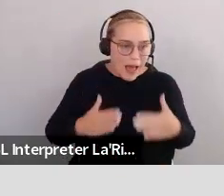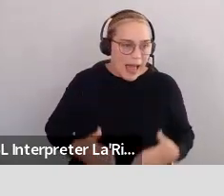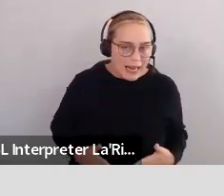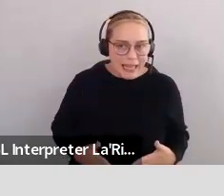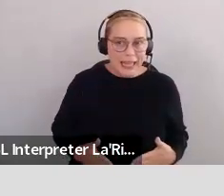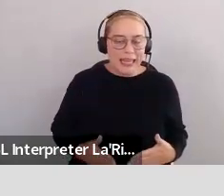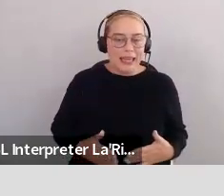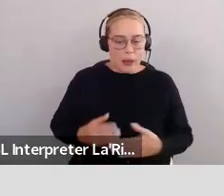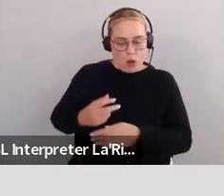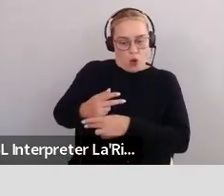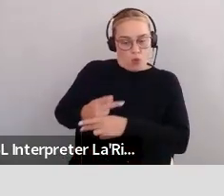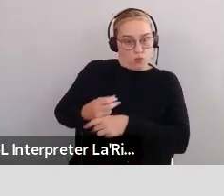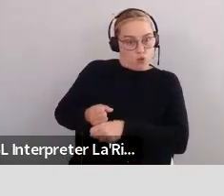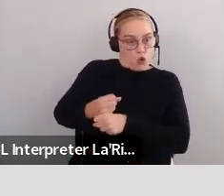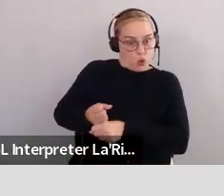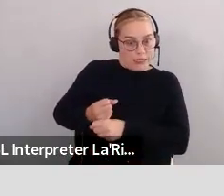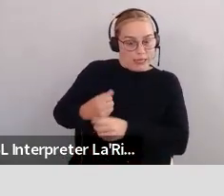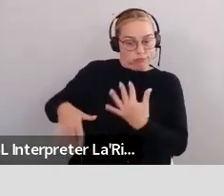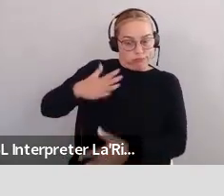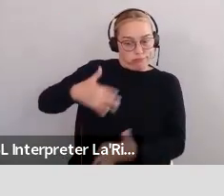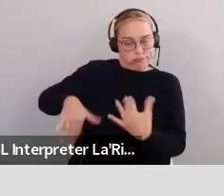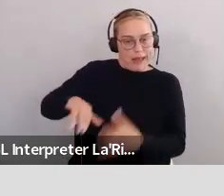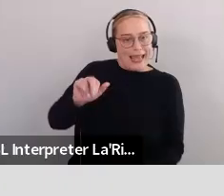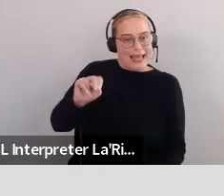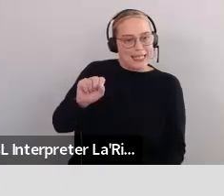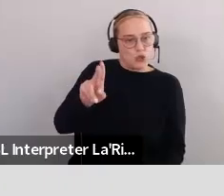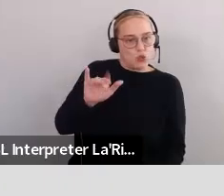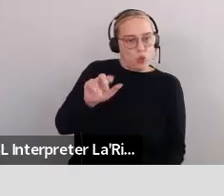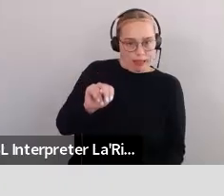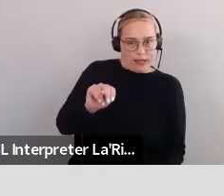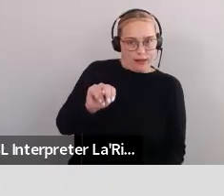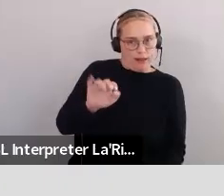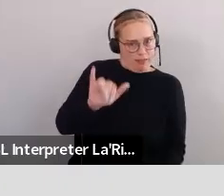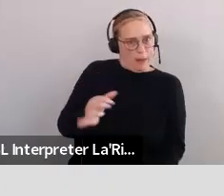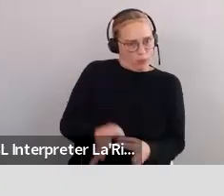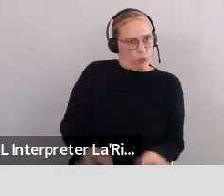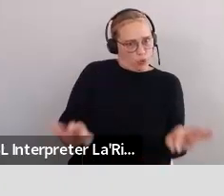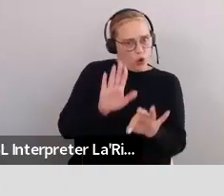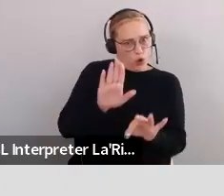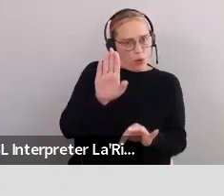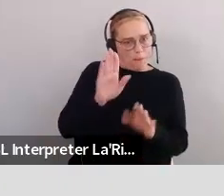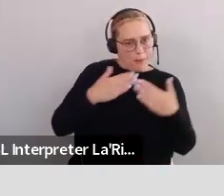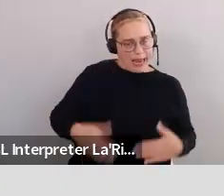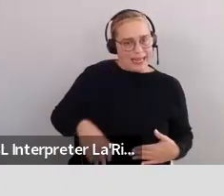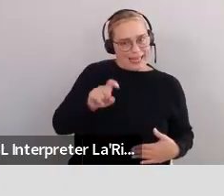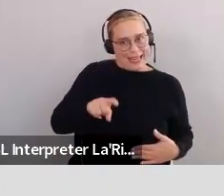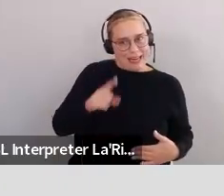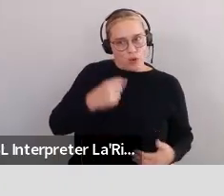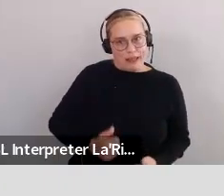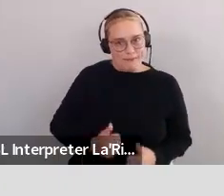thoughts. It can be things like reading. It can even be things like your